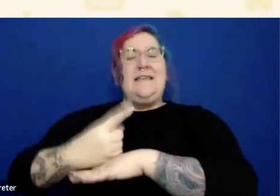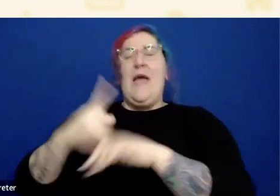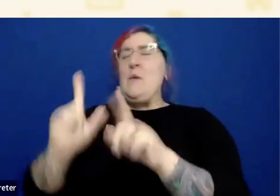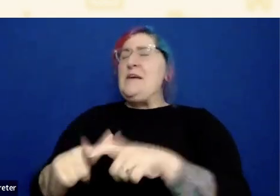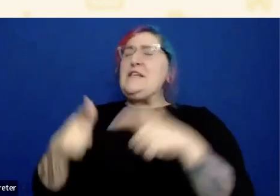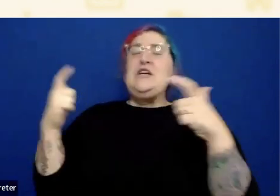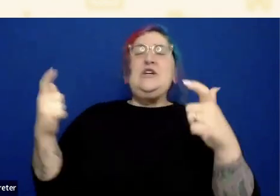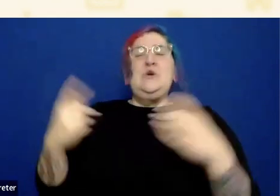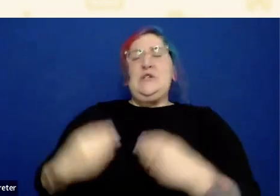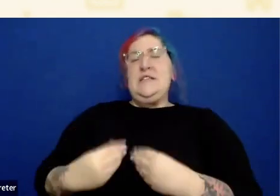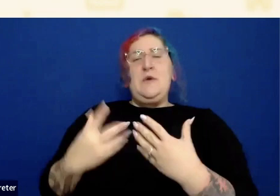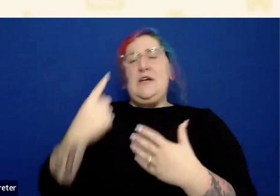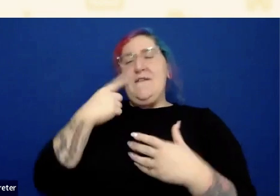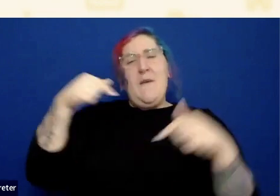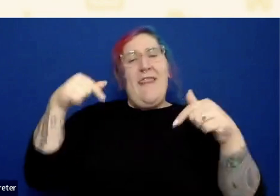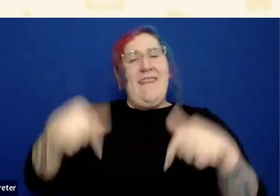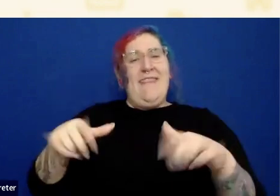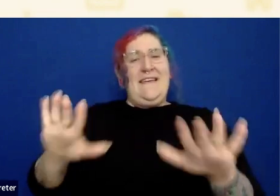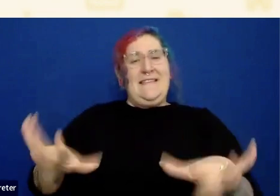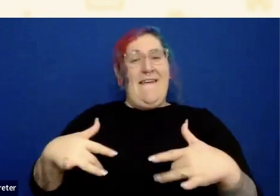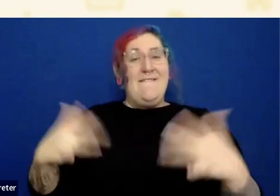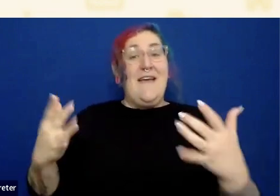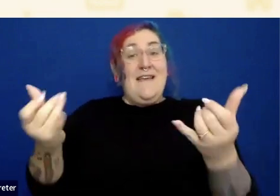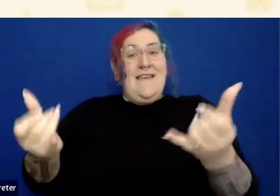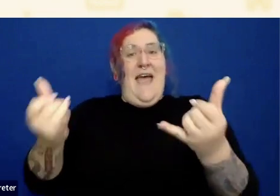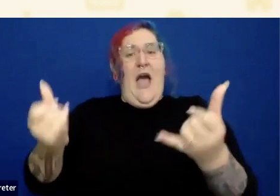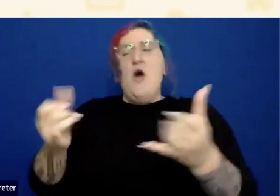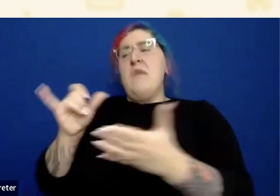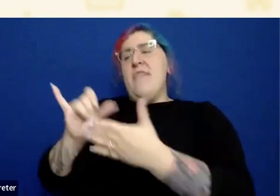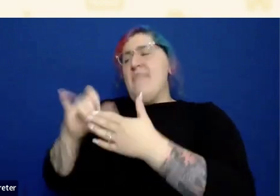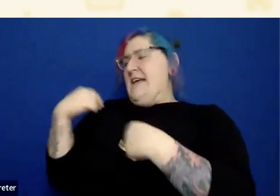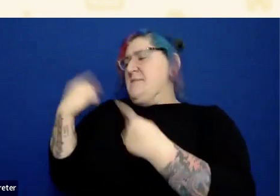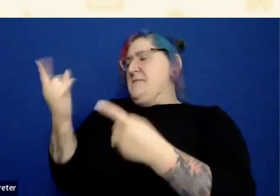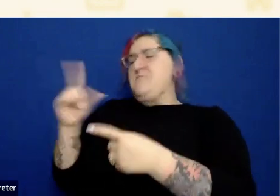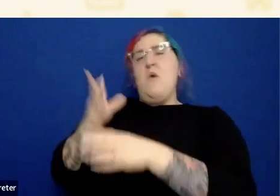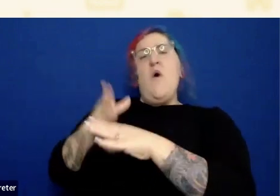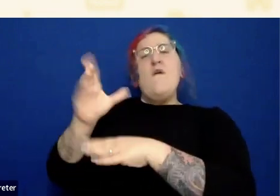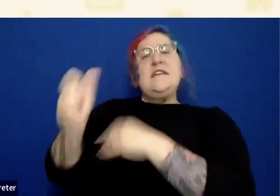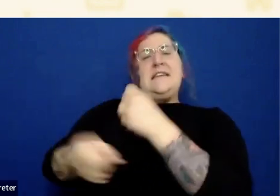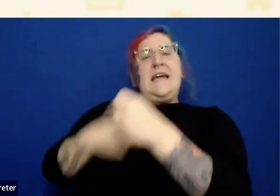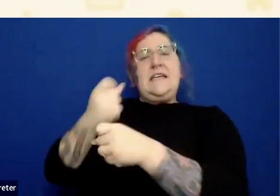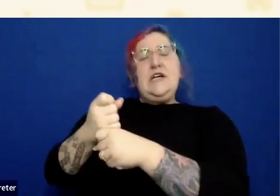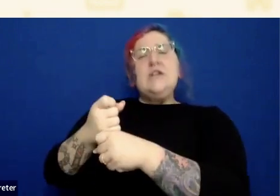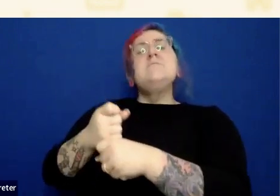and that's been going on for over 10 years. And these events are really driven towards trying